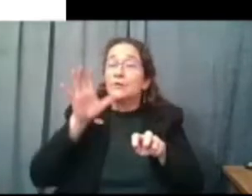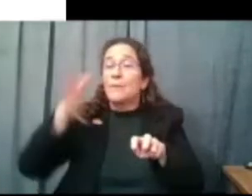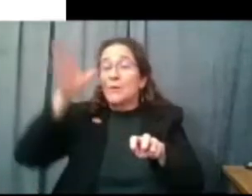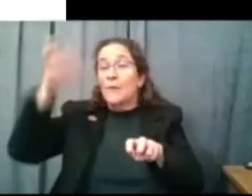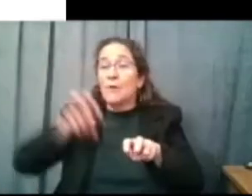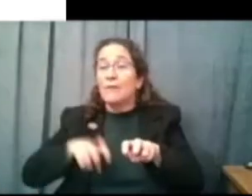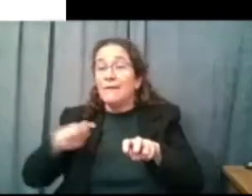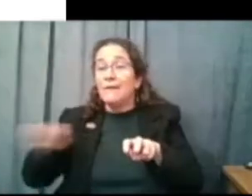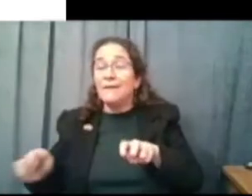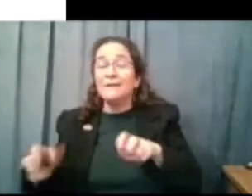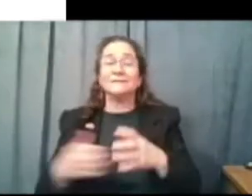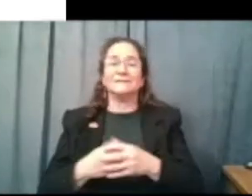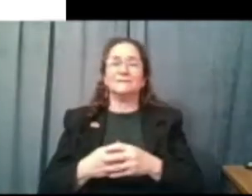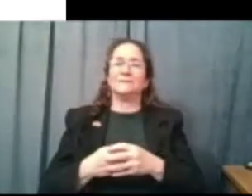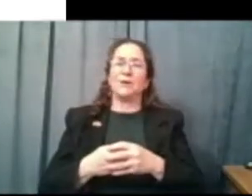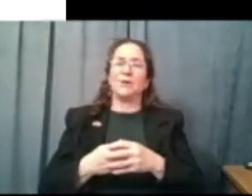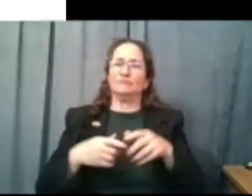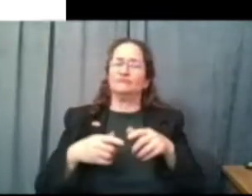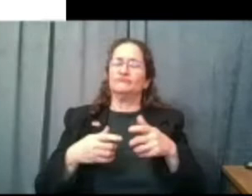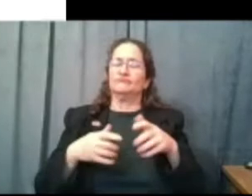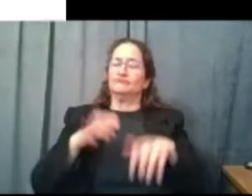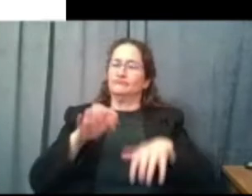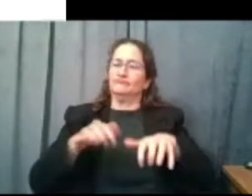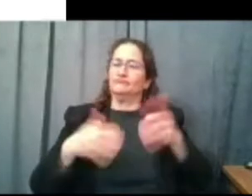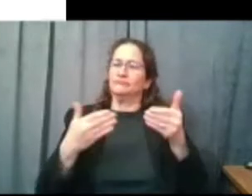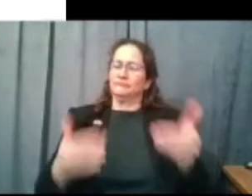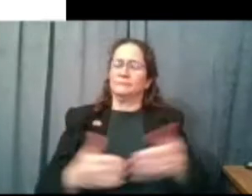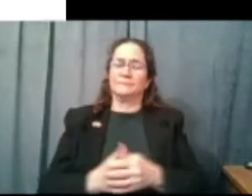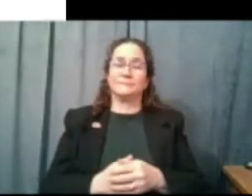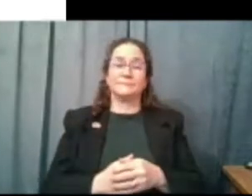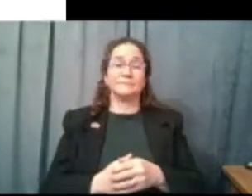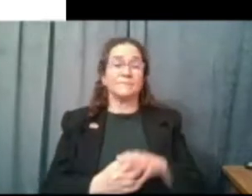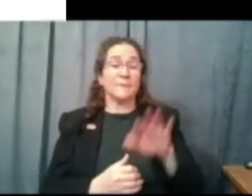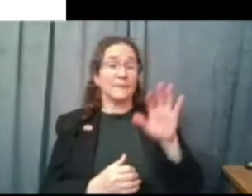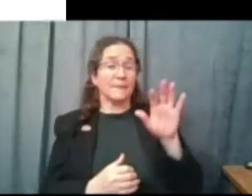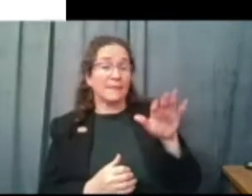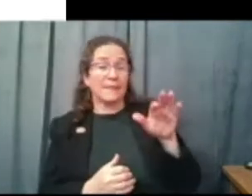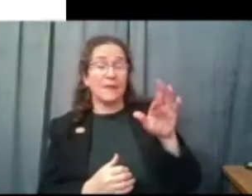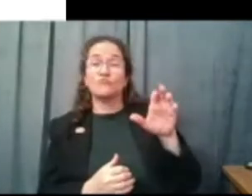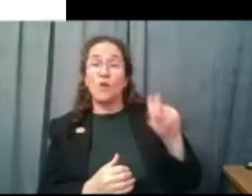And Ron while they're putting that in the chat box, I also want to mention that we're all part of the UDL